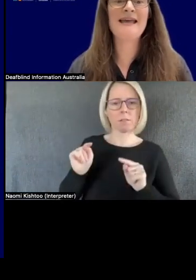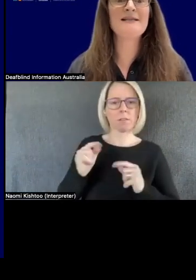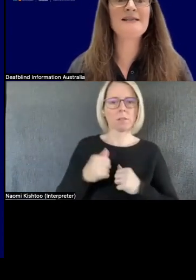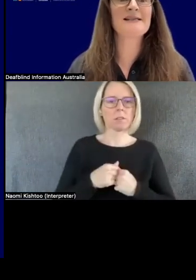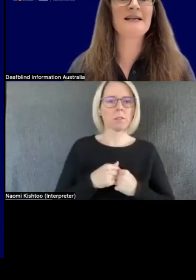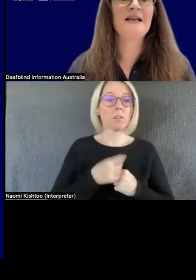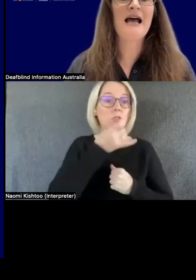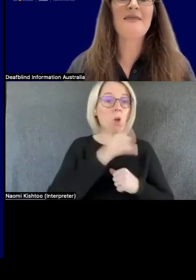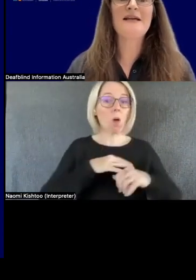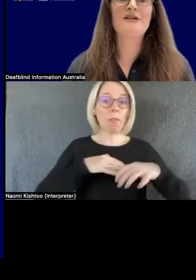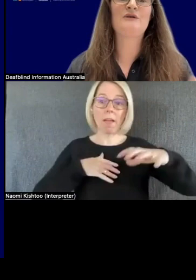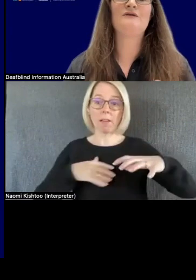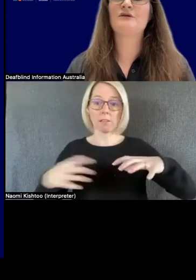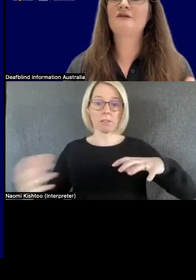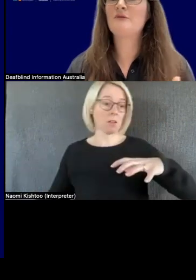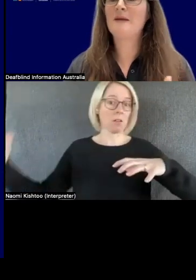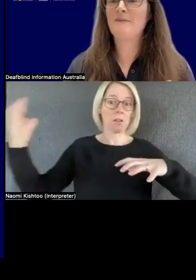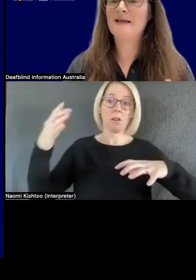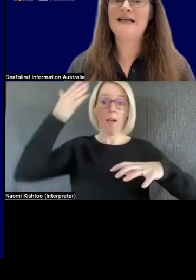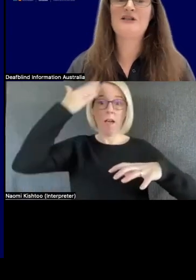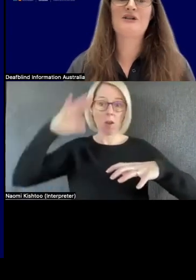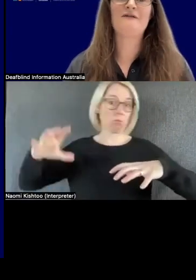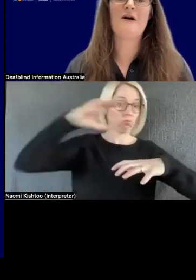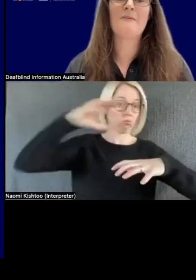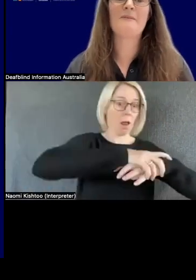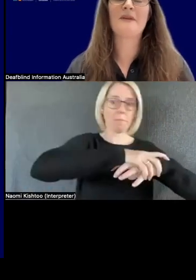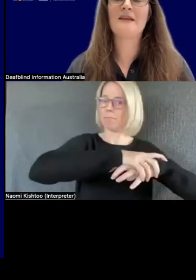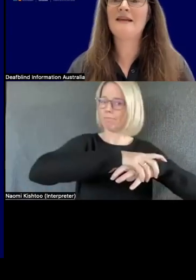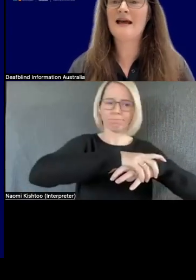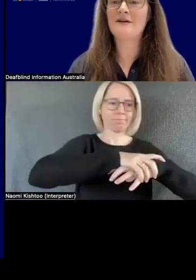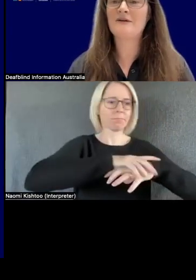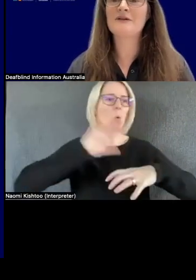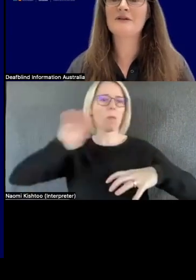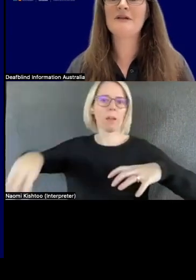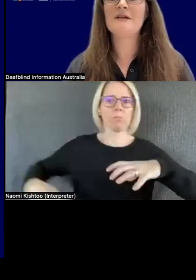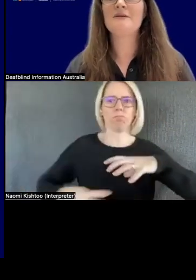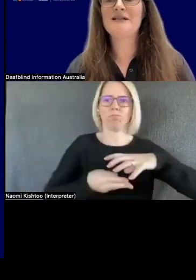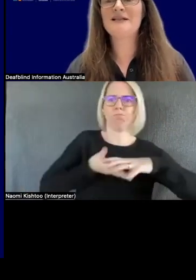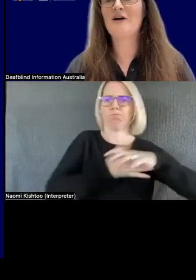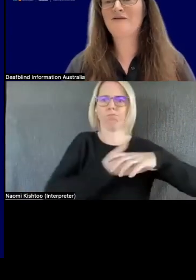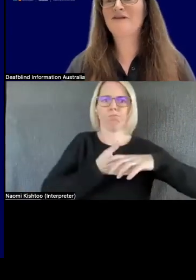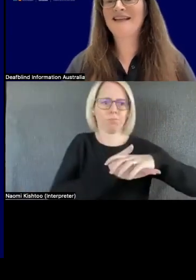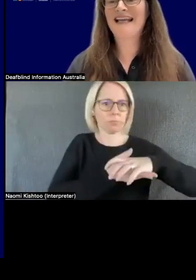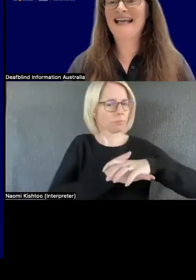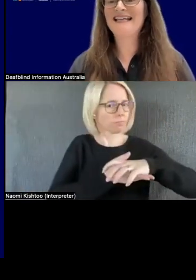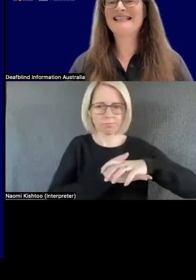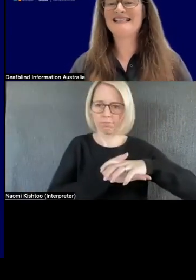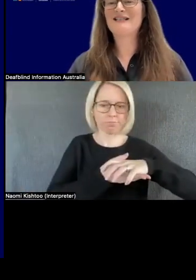hands and there’s no forceful manipulation from the adult, which is often the case in